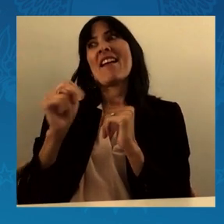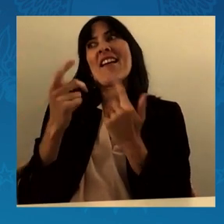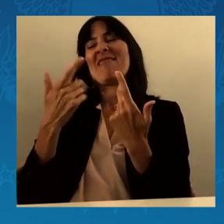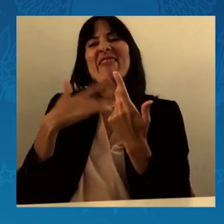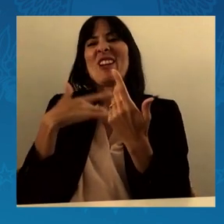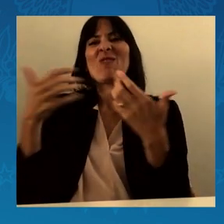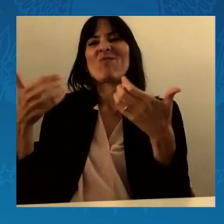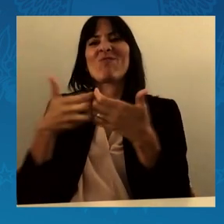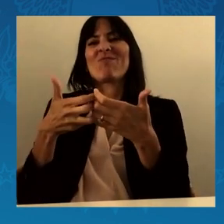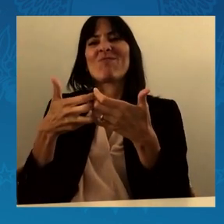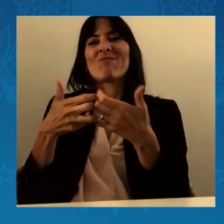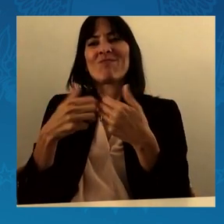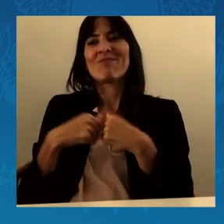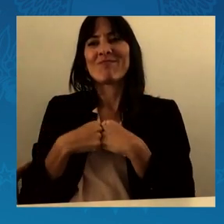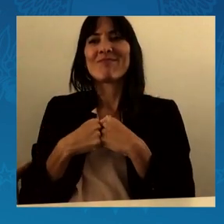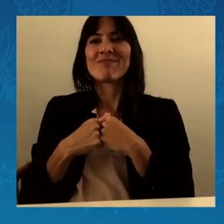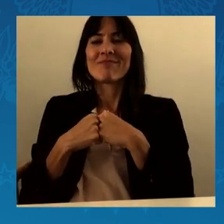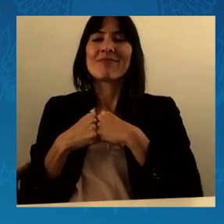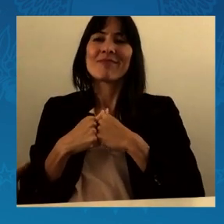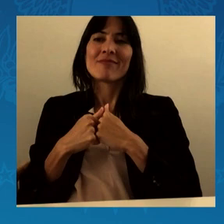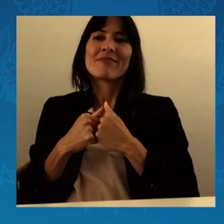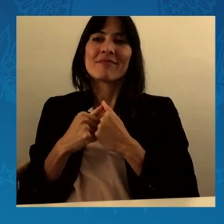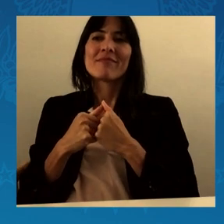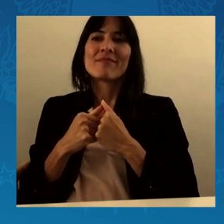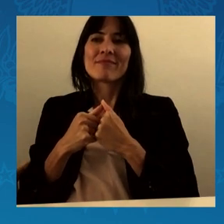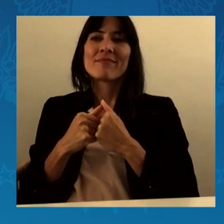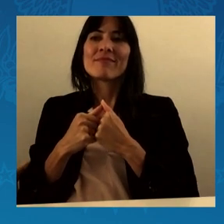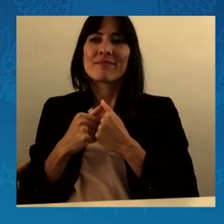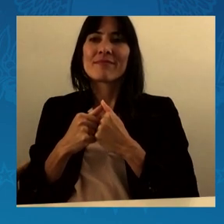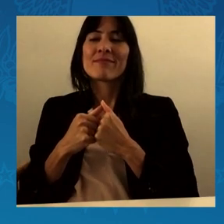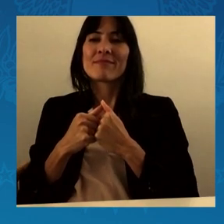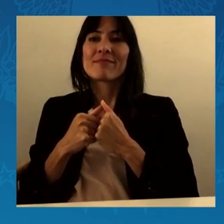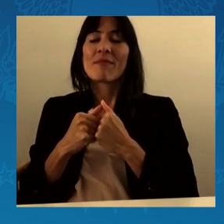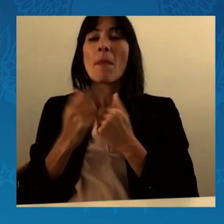And the opportunities here are really something